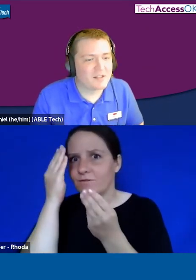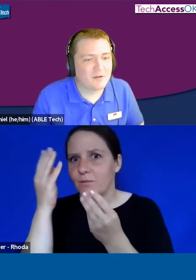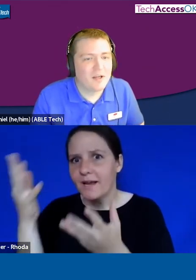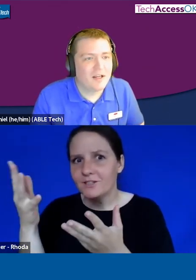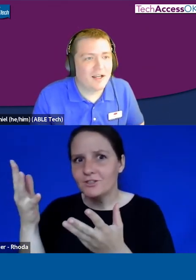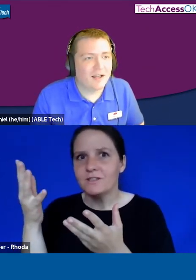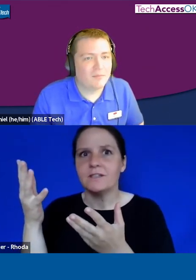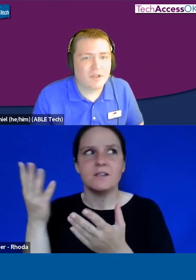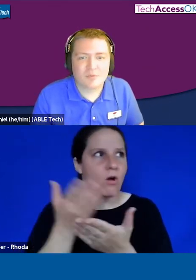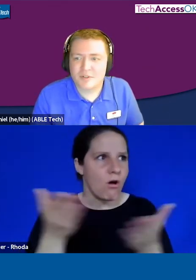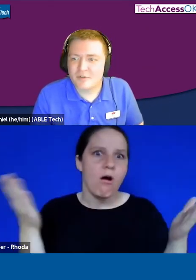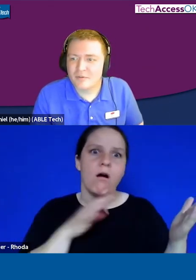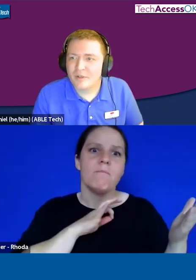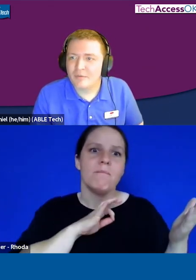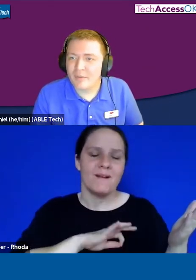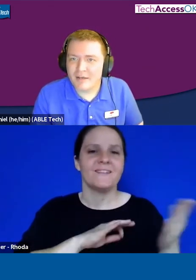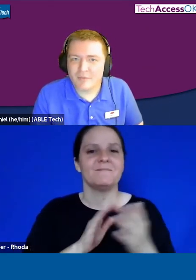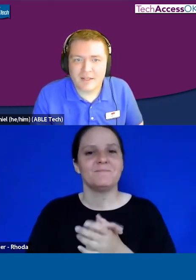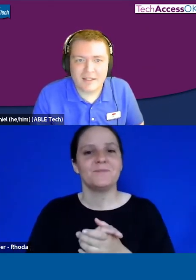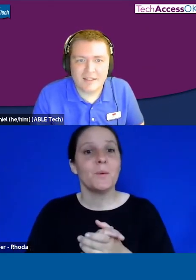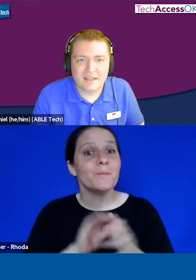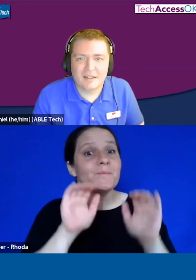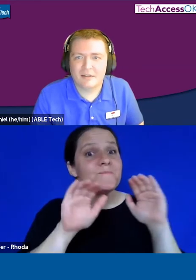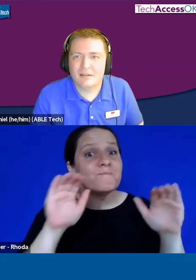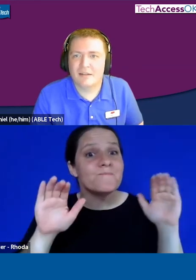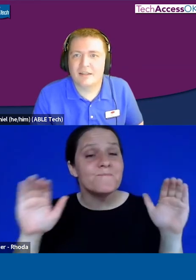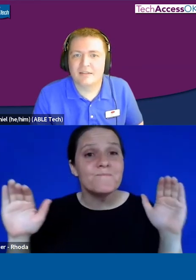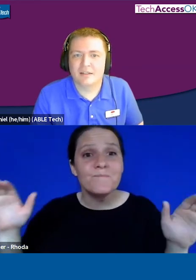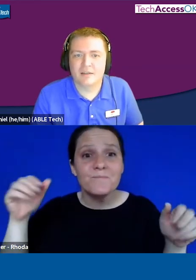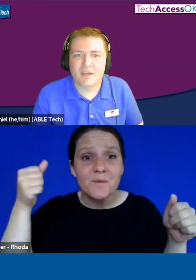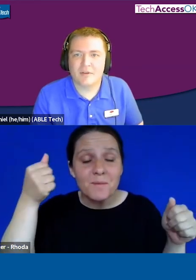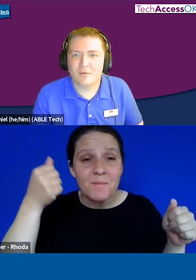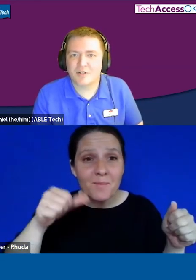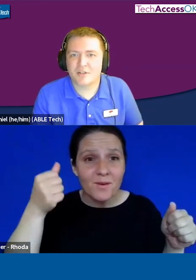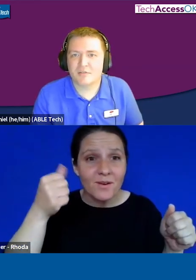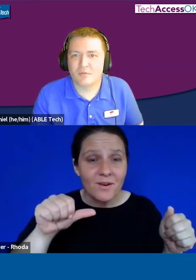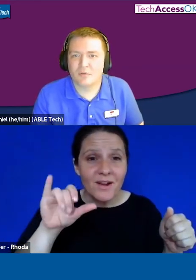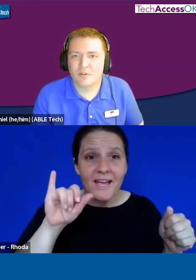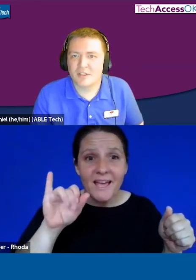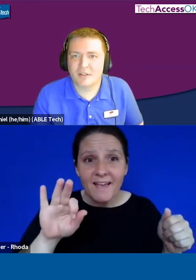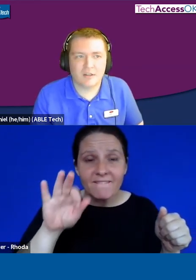So just wanted to remind everybody again that if you have any questions for Jessica,